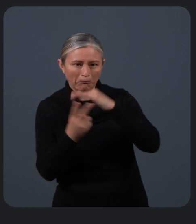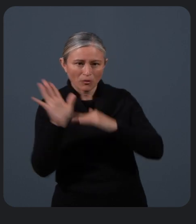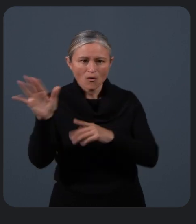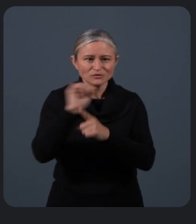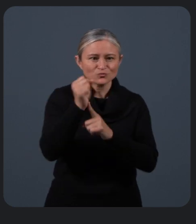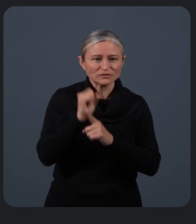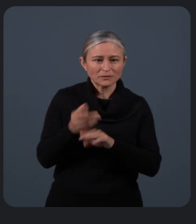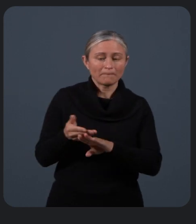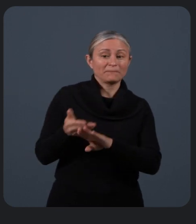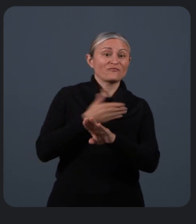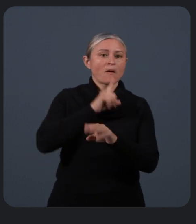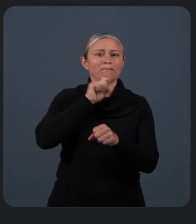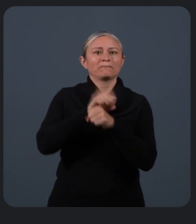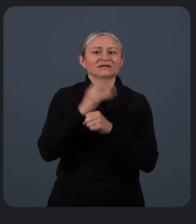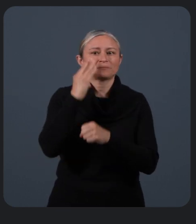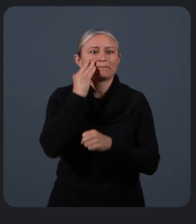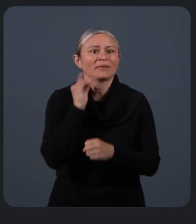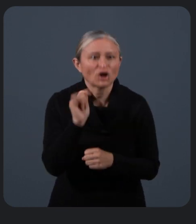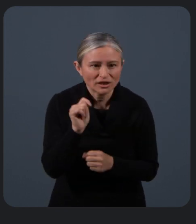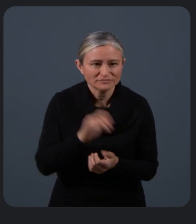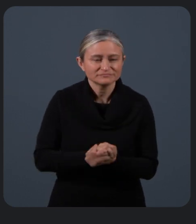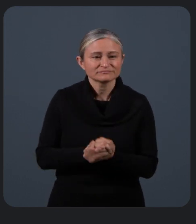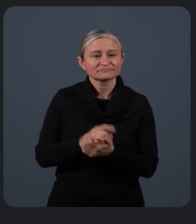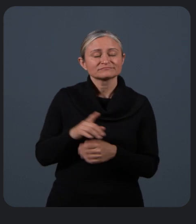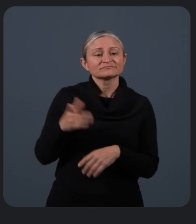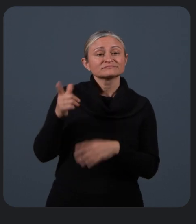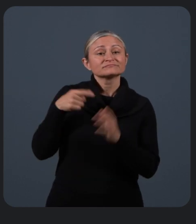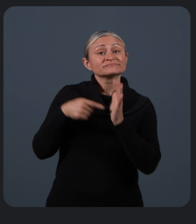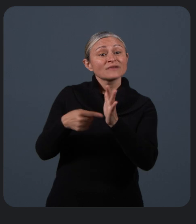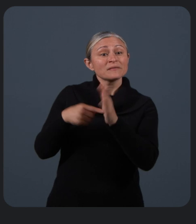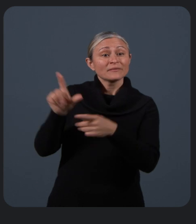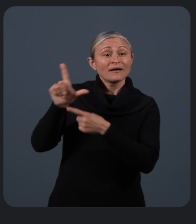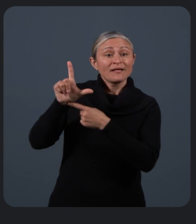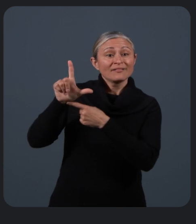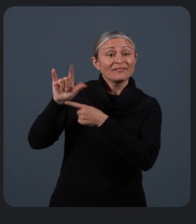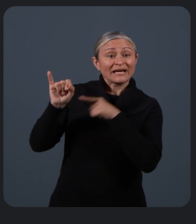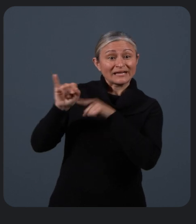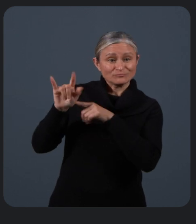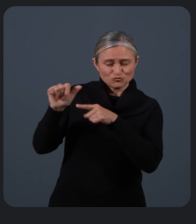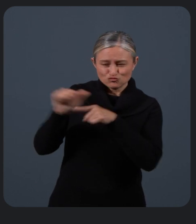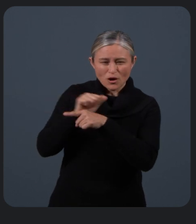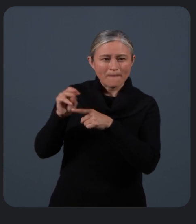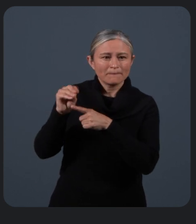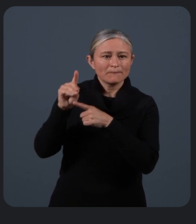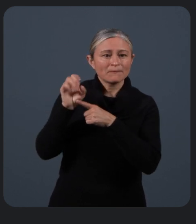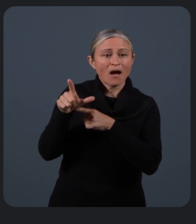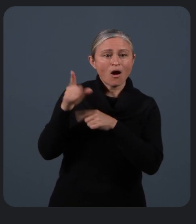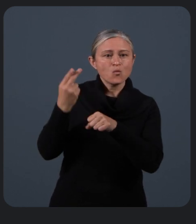giving them the best possible experience? LinkedIn trained a model using TensorFlow in JavaScript